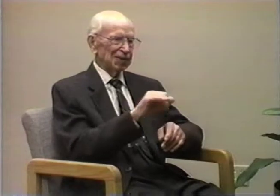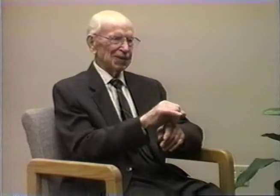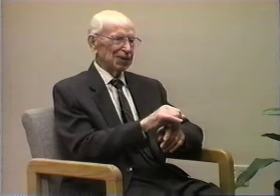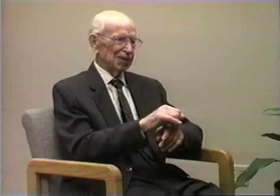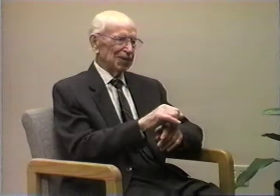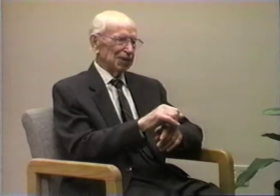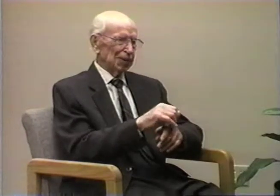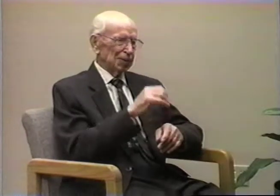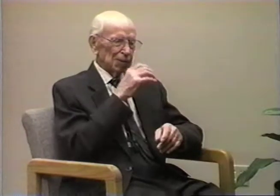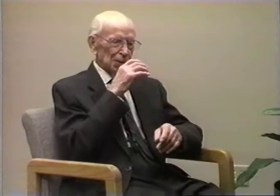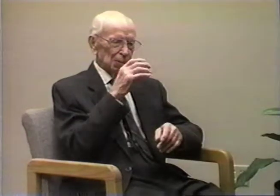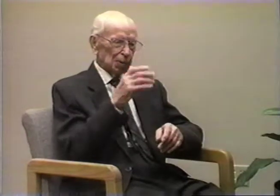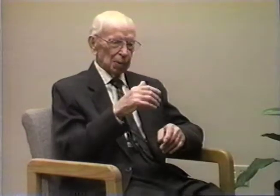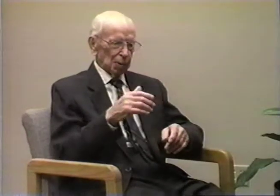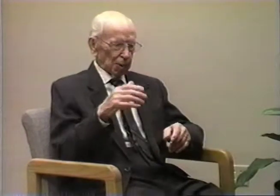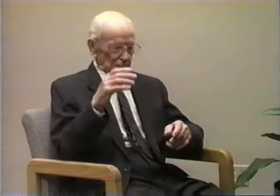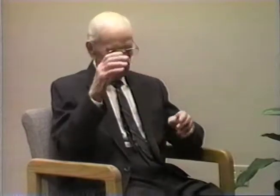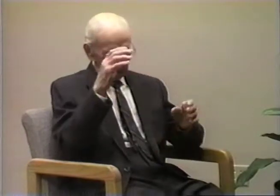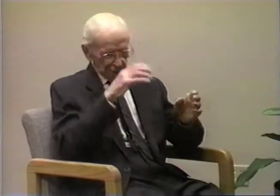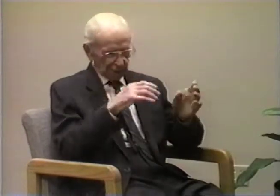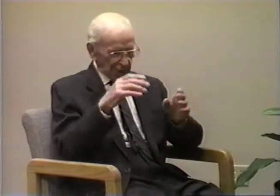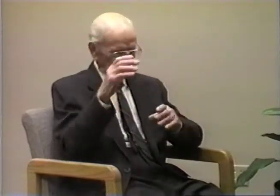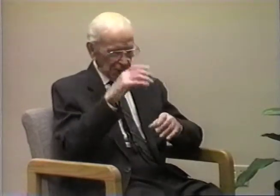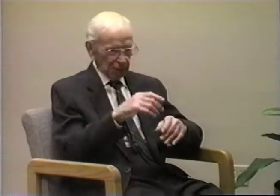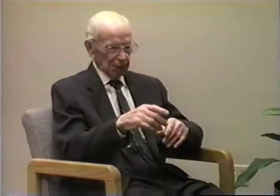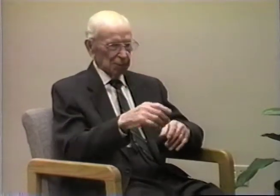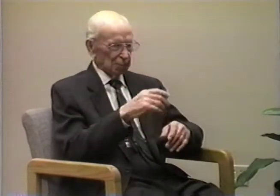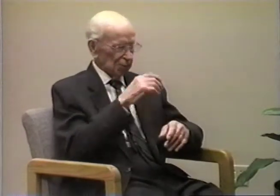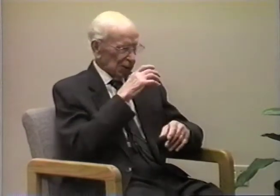and then when I lost my hearing,